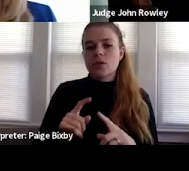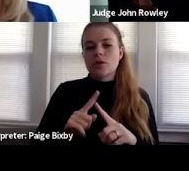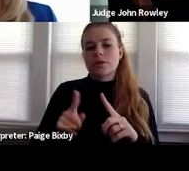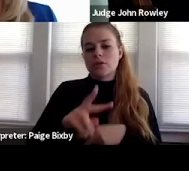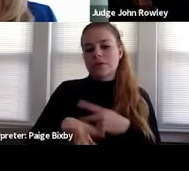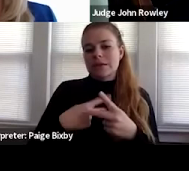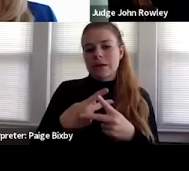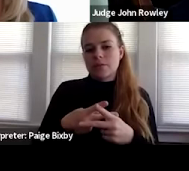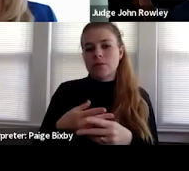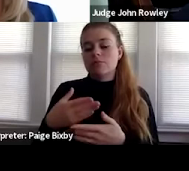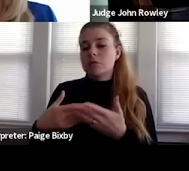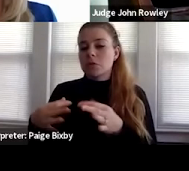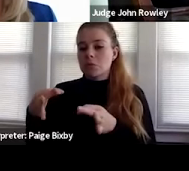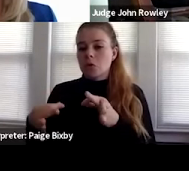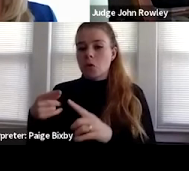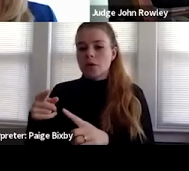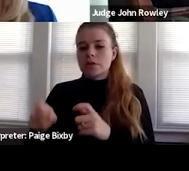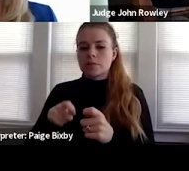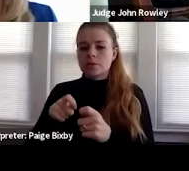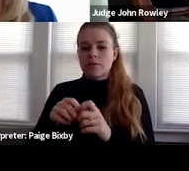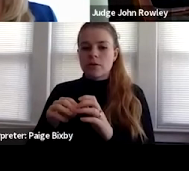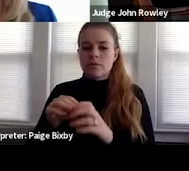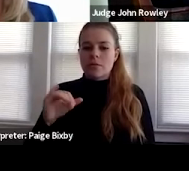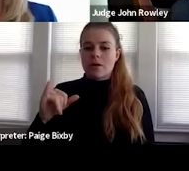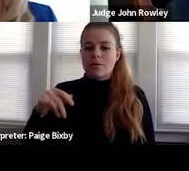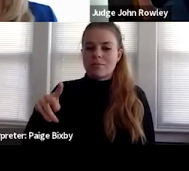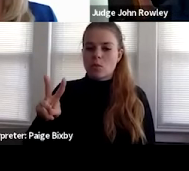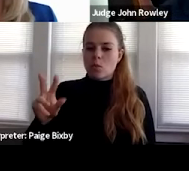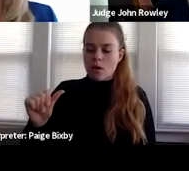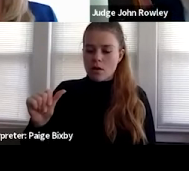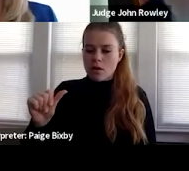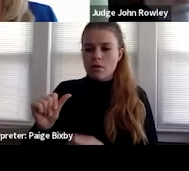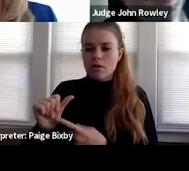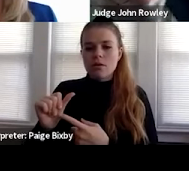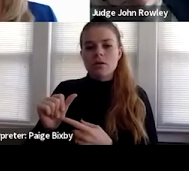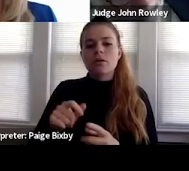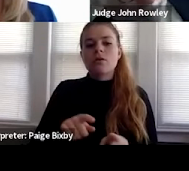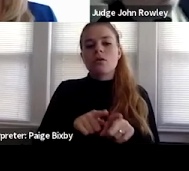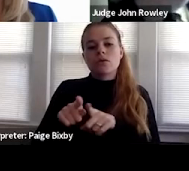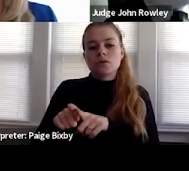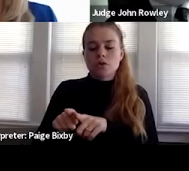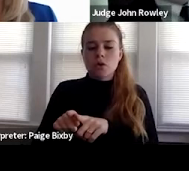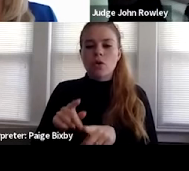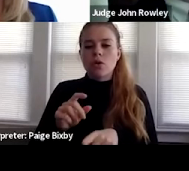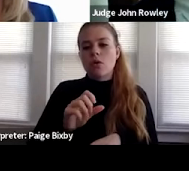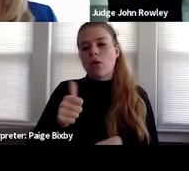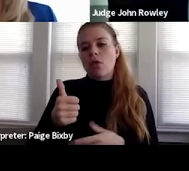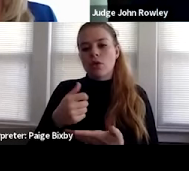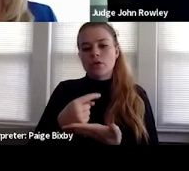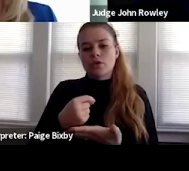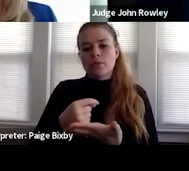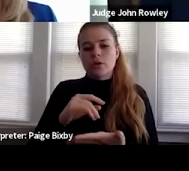where that is a specific model, as well as joint jurisdiction treatment courts. And then last, of course there's family healing